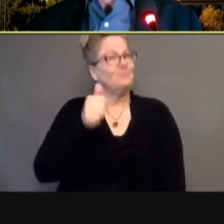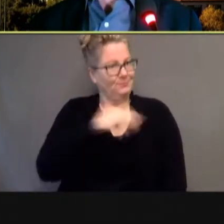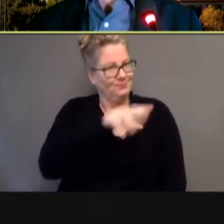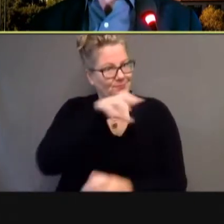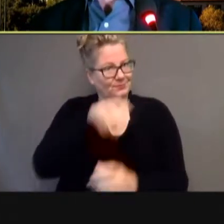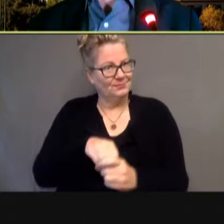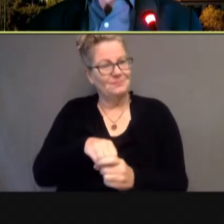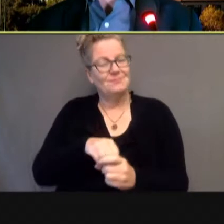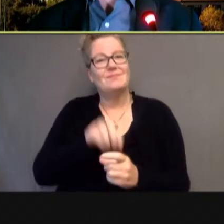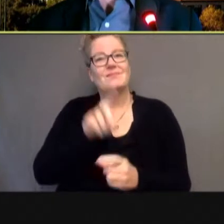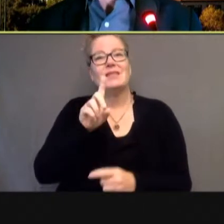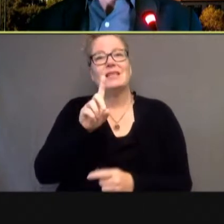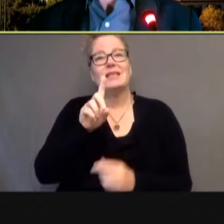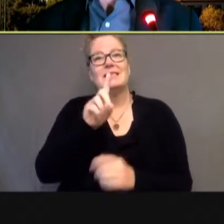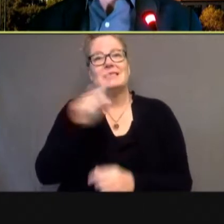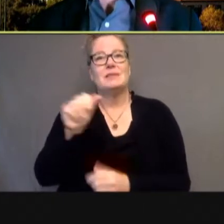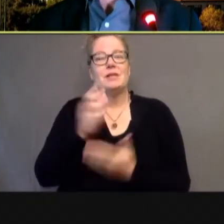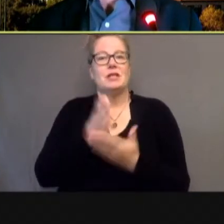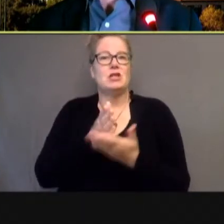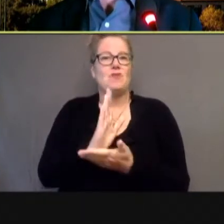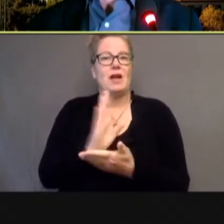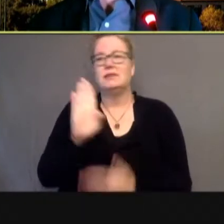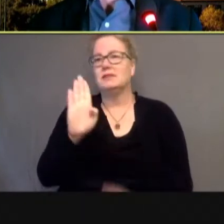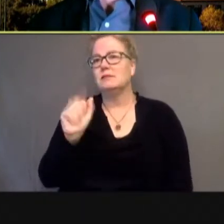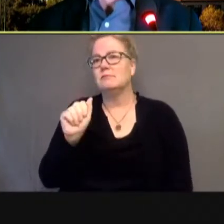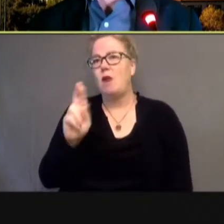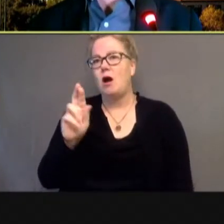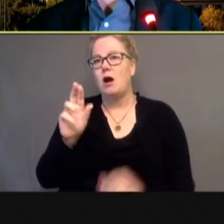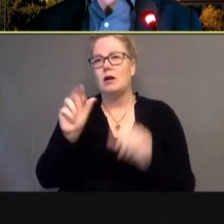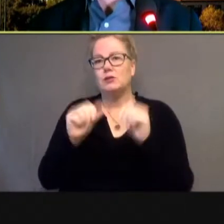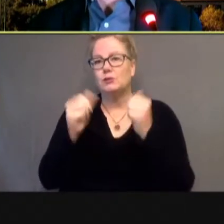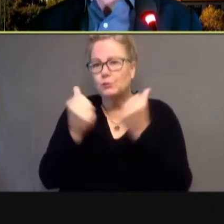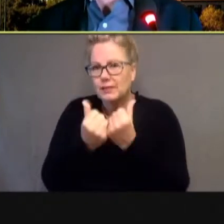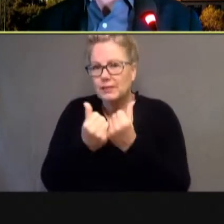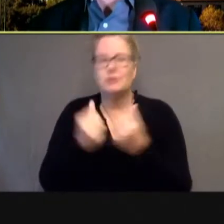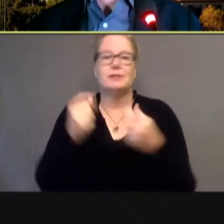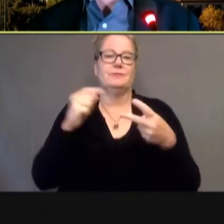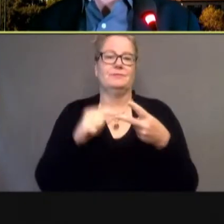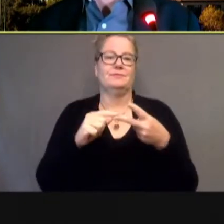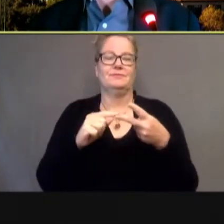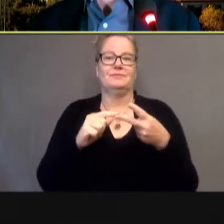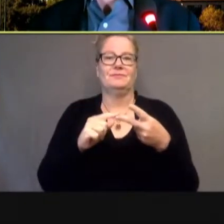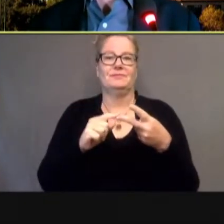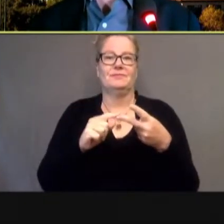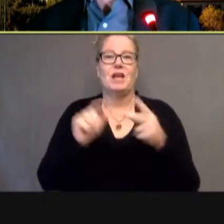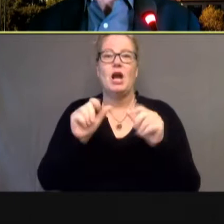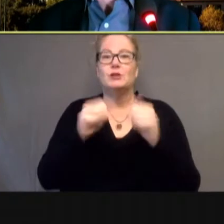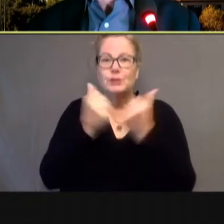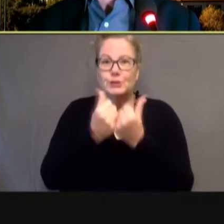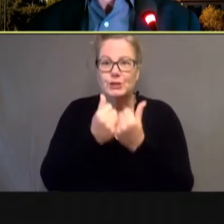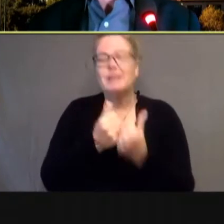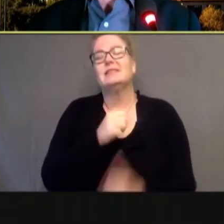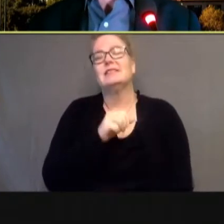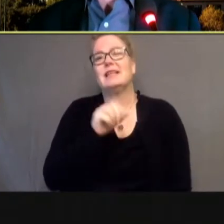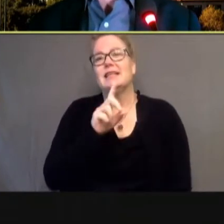Association, the Association on Higher Education and Disability or AHEAD and has served on